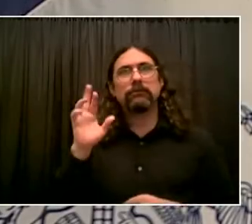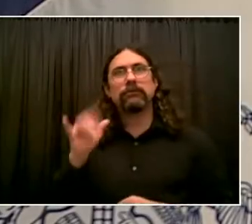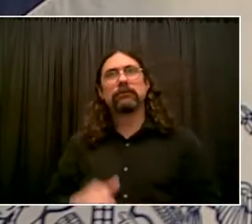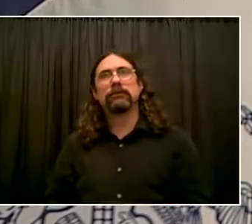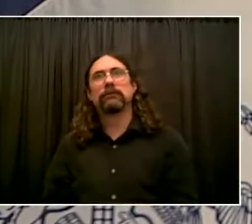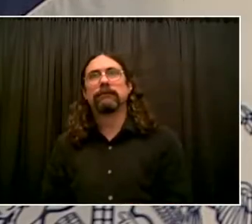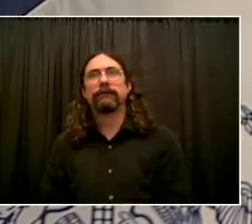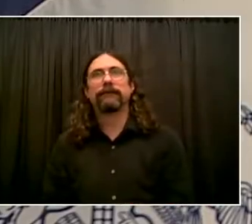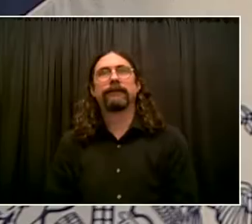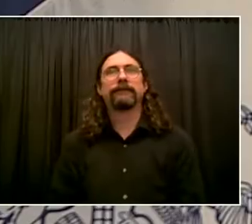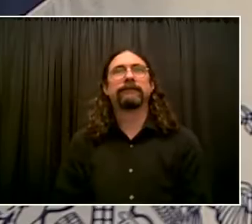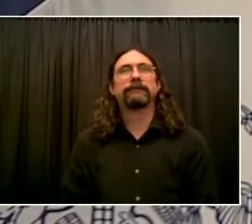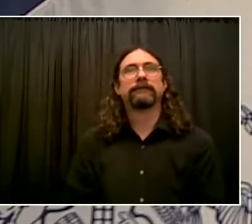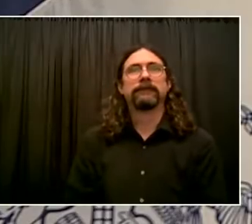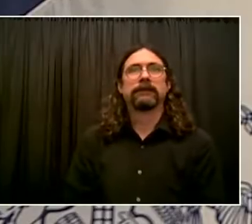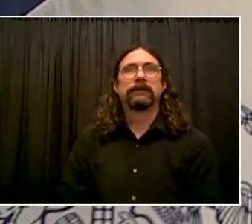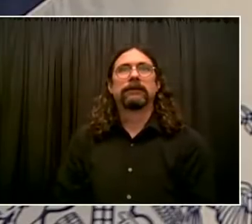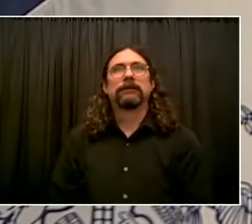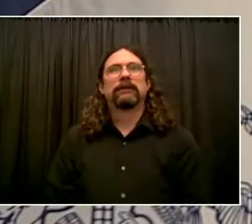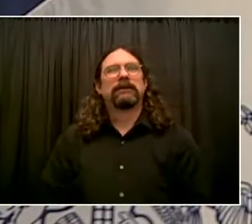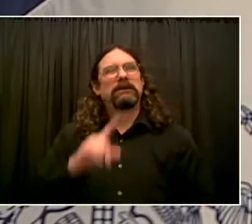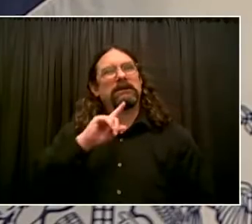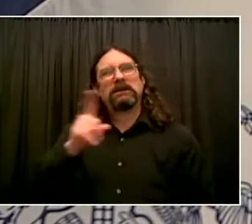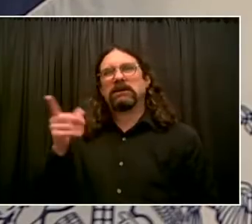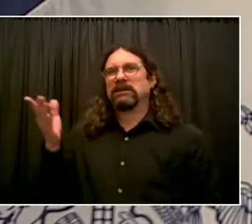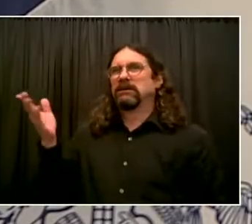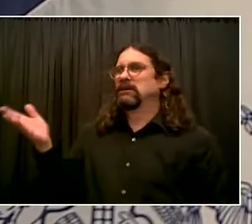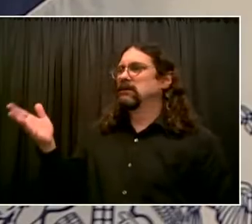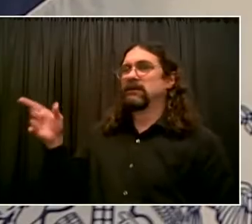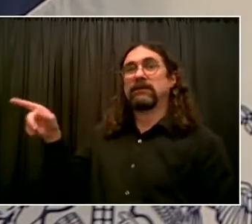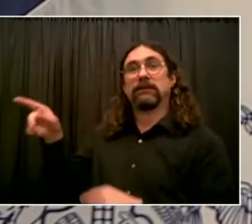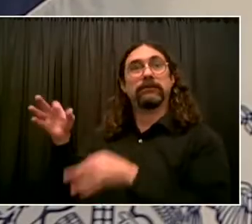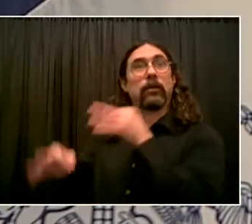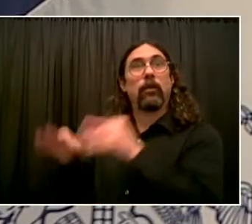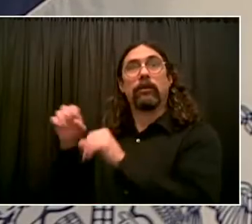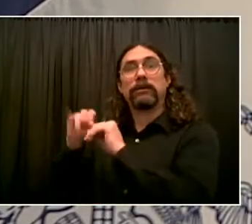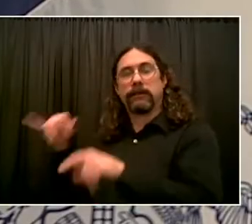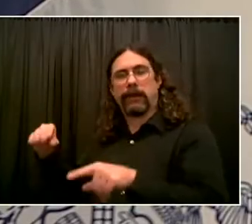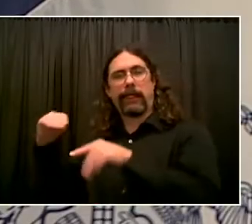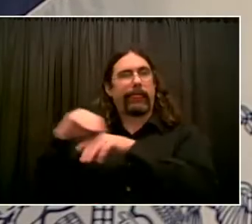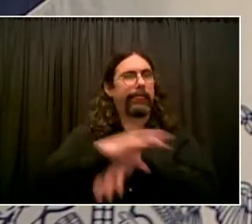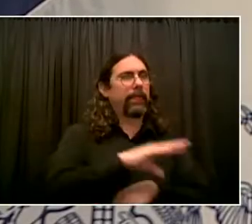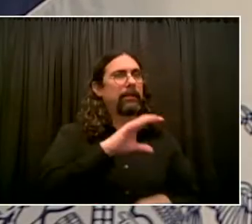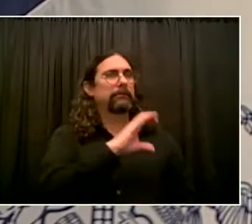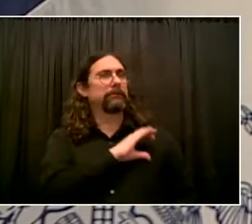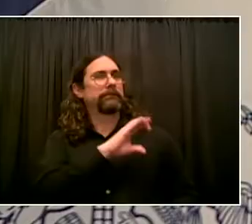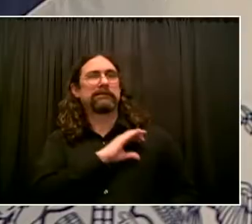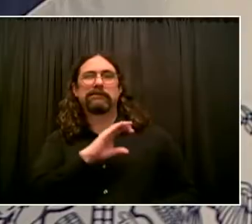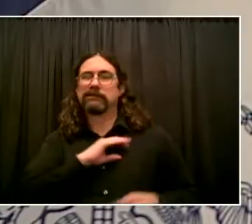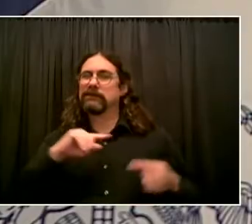CRIMINAL JTUSI CESYSTEM TO PROTECT T HEPEOPLE OF NEW YORK CITY. THE FRUSTRATION OF THE NYPD ON THIS MATTER IS ETRXAORDINARY BECAUSE THEY CAN'T ACHIEVE THE